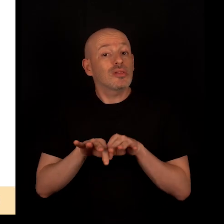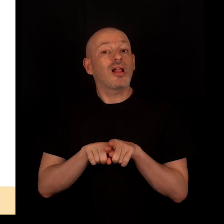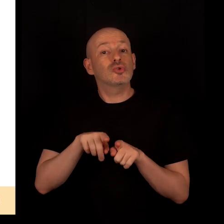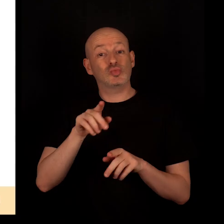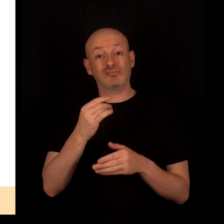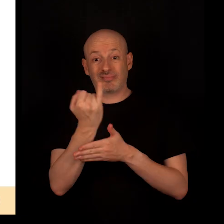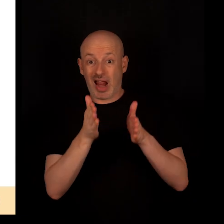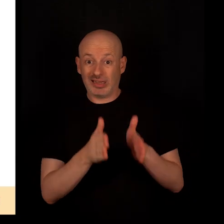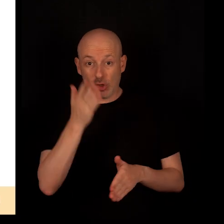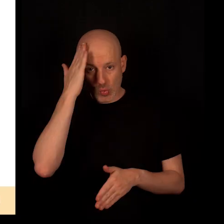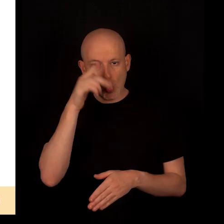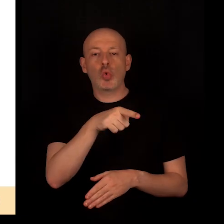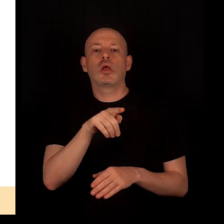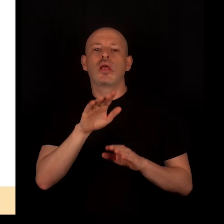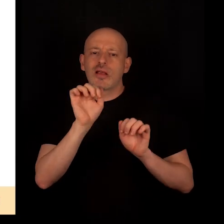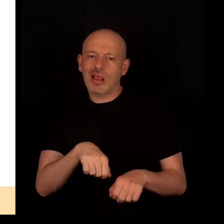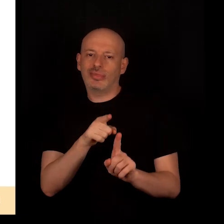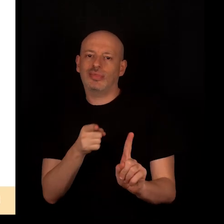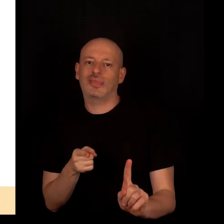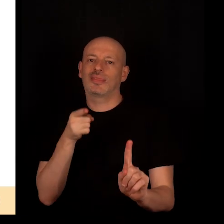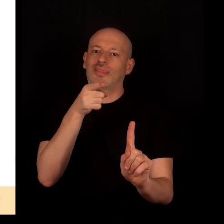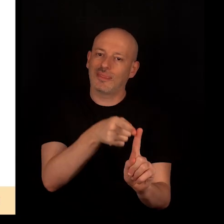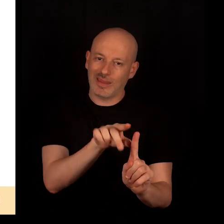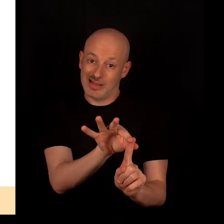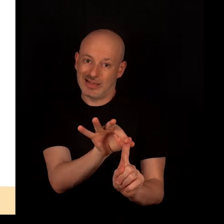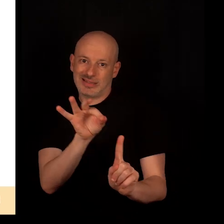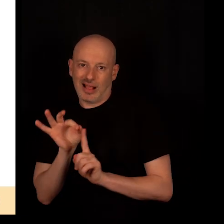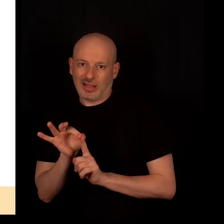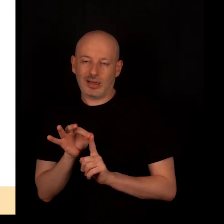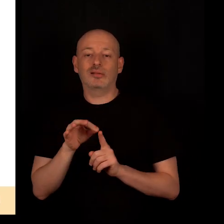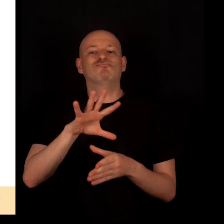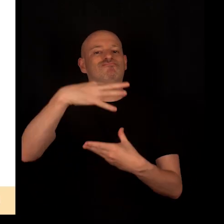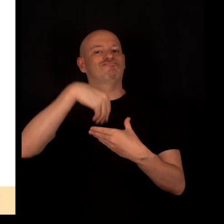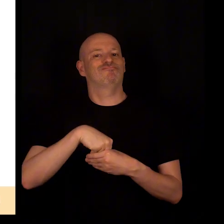And it’s also important for your artist to know that they can be selected